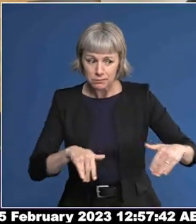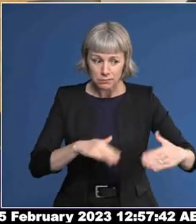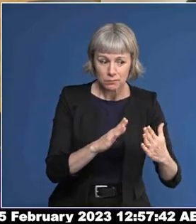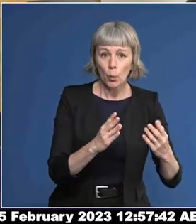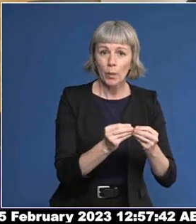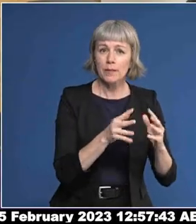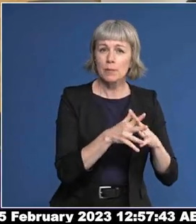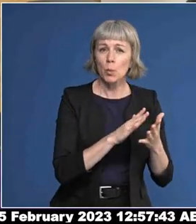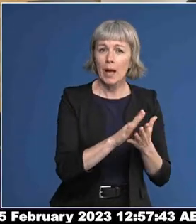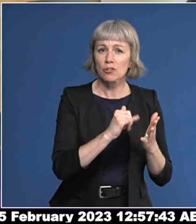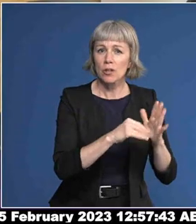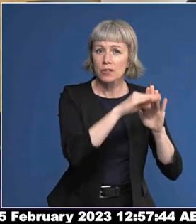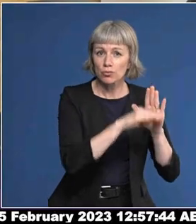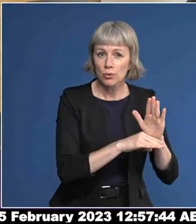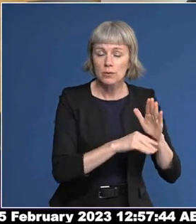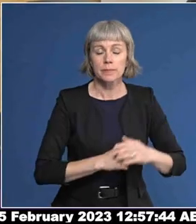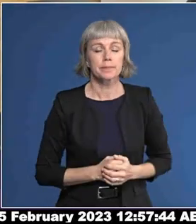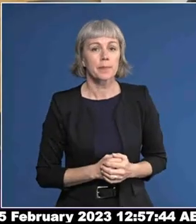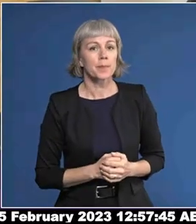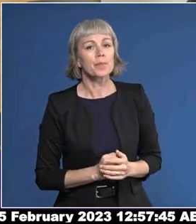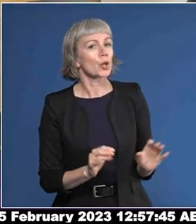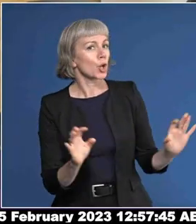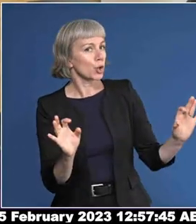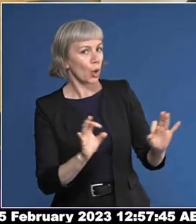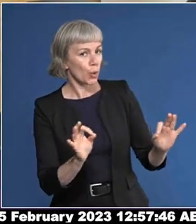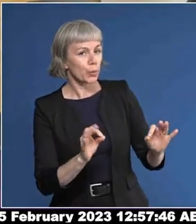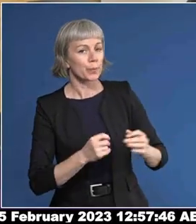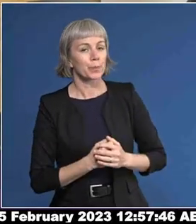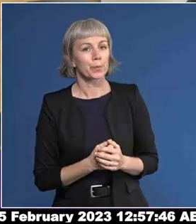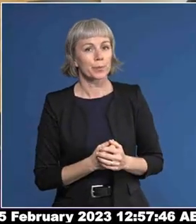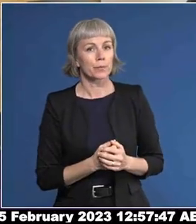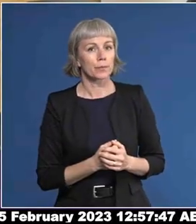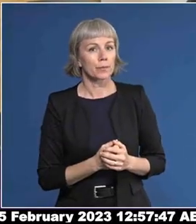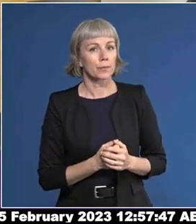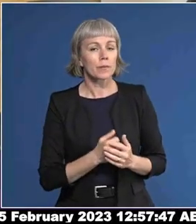There is not. In fact, the obligations under work health and safety law, I believe,